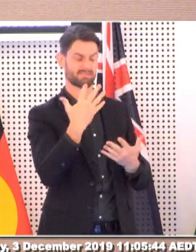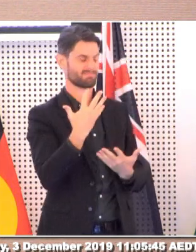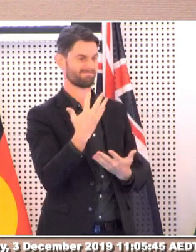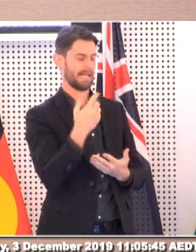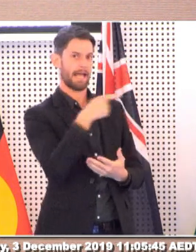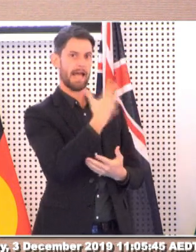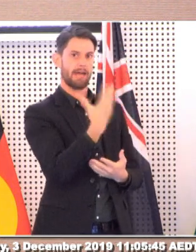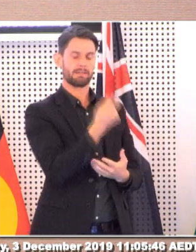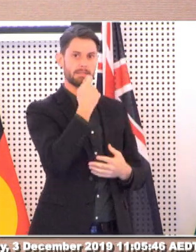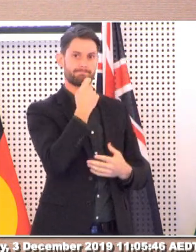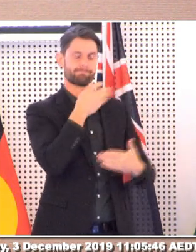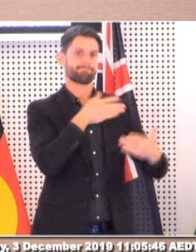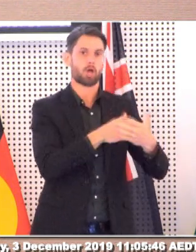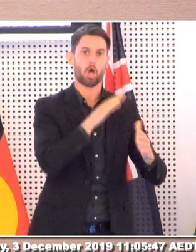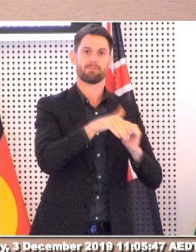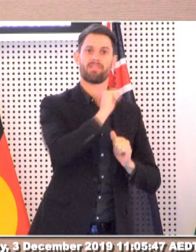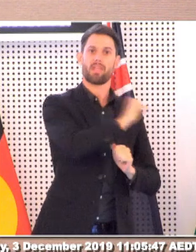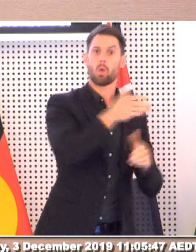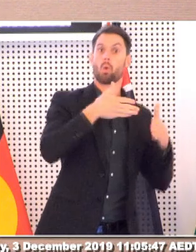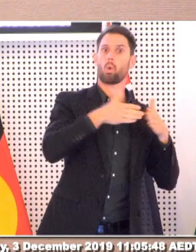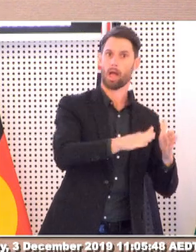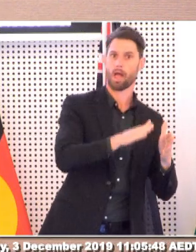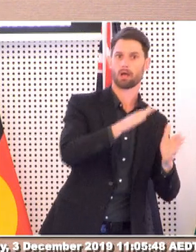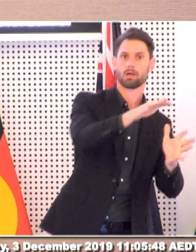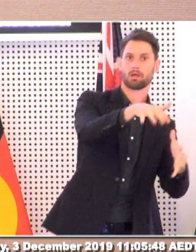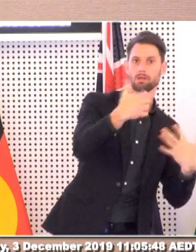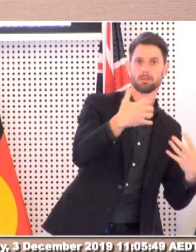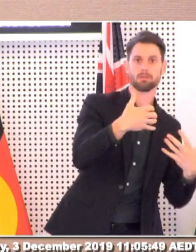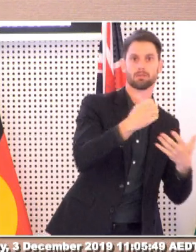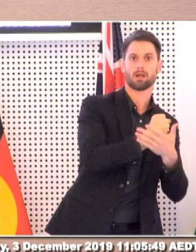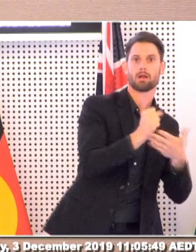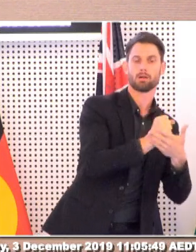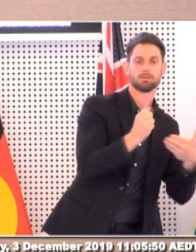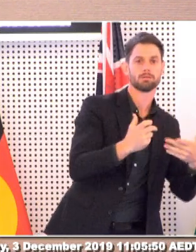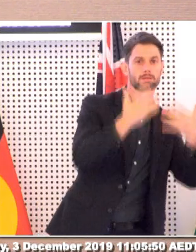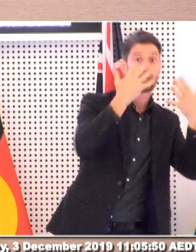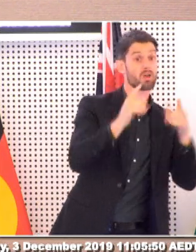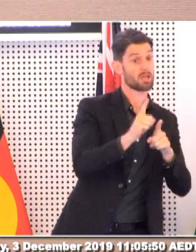So as Ilan was talking about before, about whether or not people within group homes